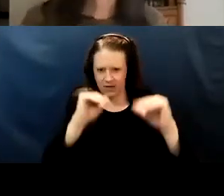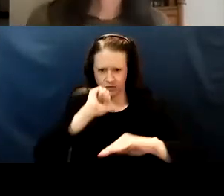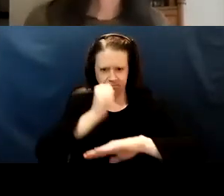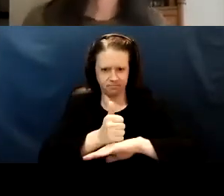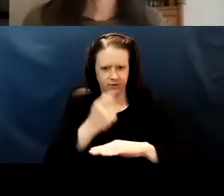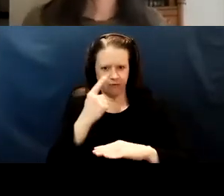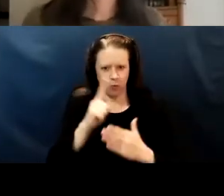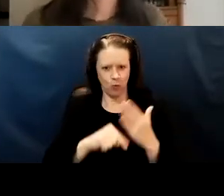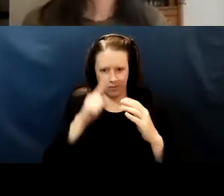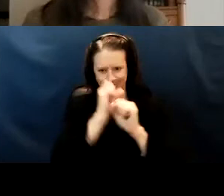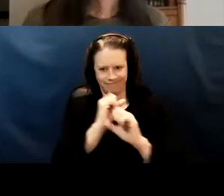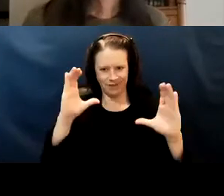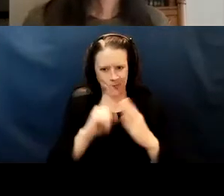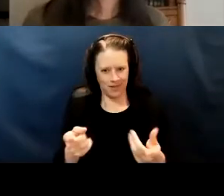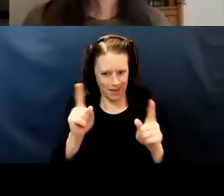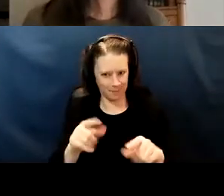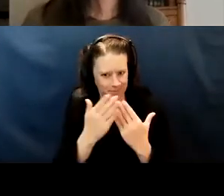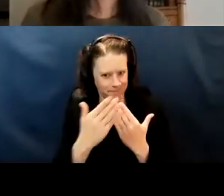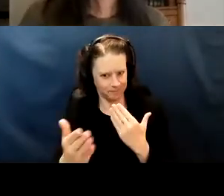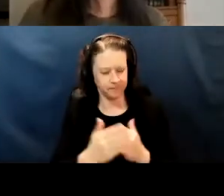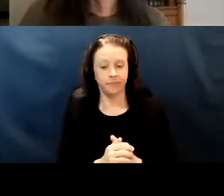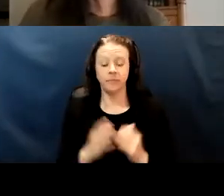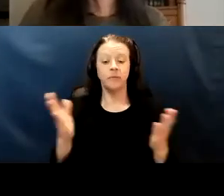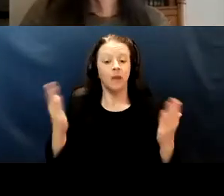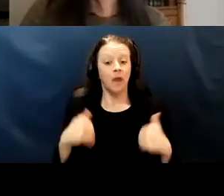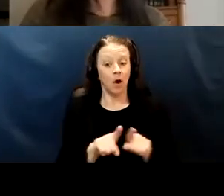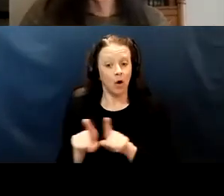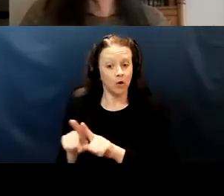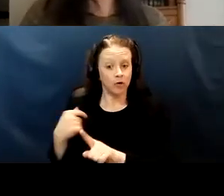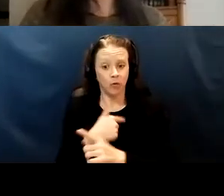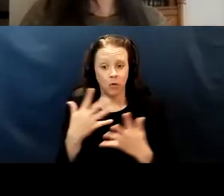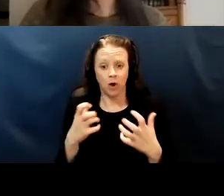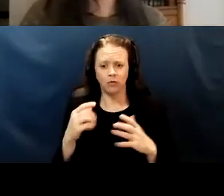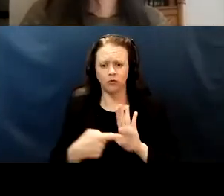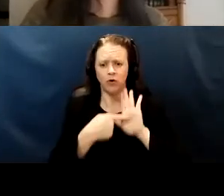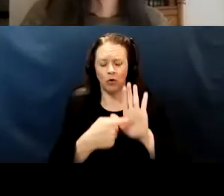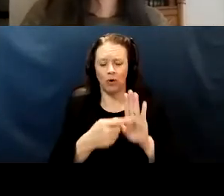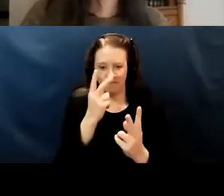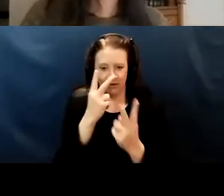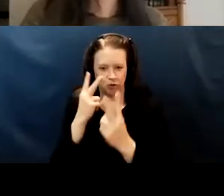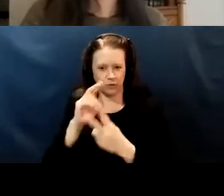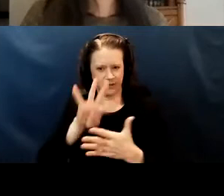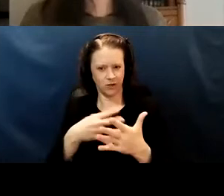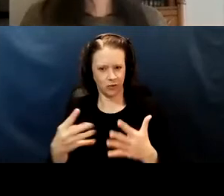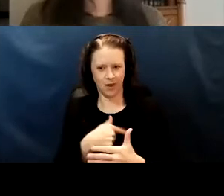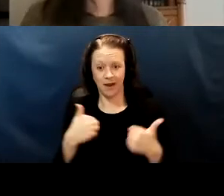they're going to encounter. We also want to make sure we have a visual schedule. I have a screen shot here. This is from a